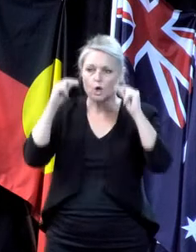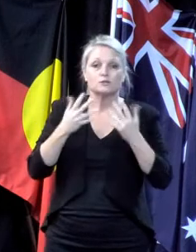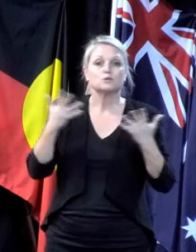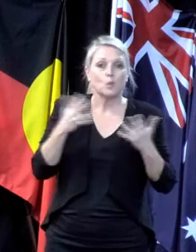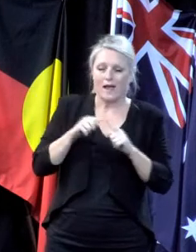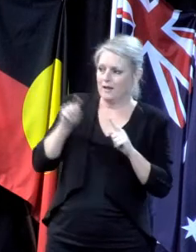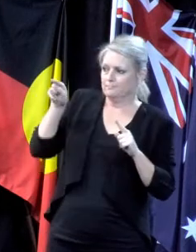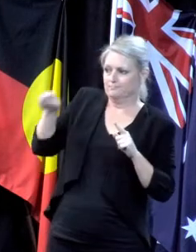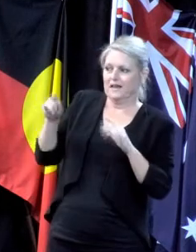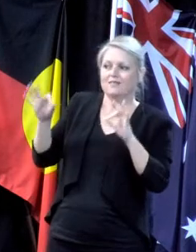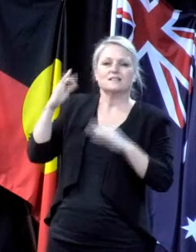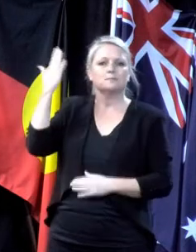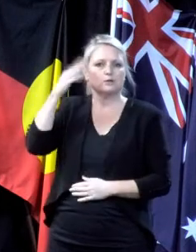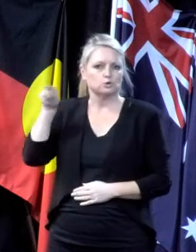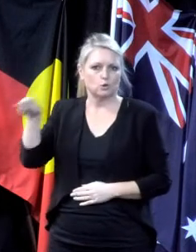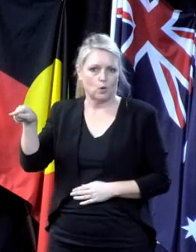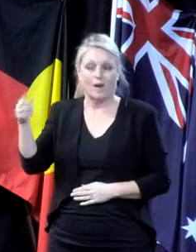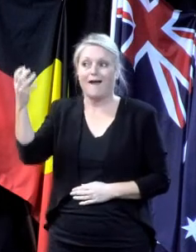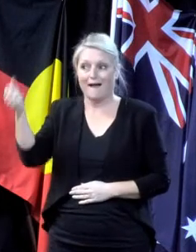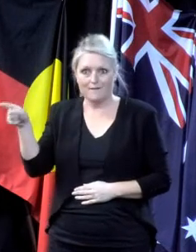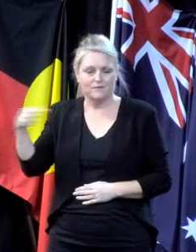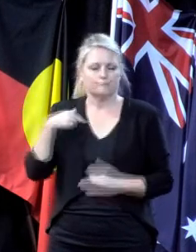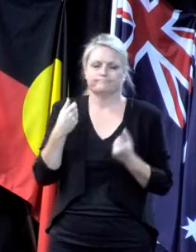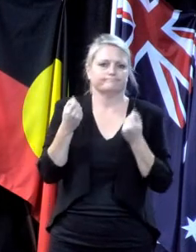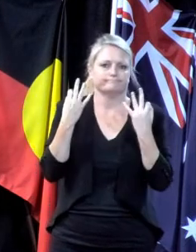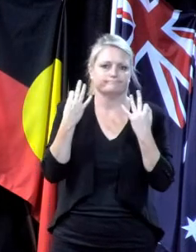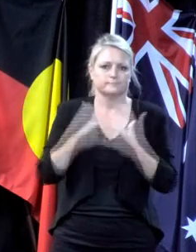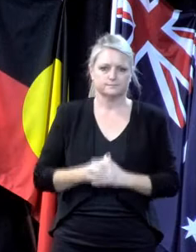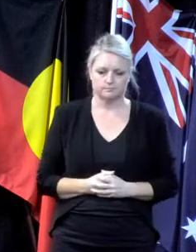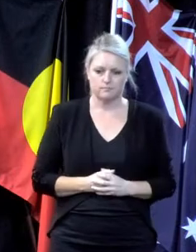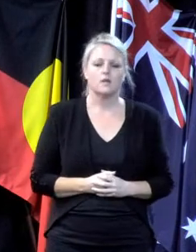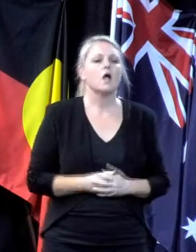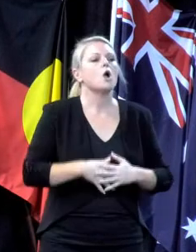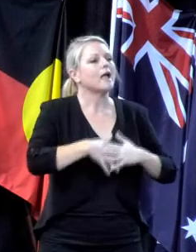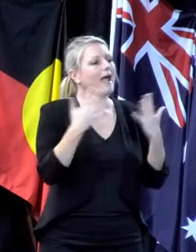OK. Any observations on that, Ms Morris? No. DR MELLIFONT: OK.